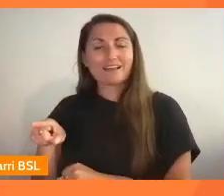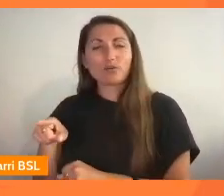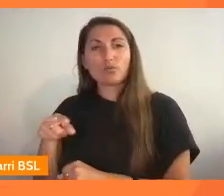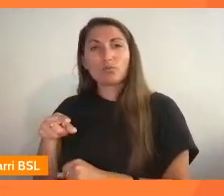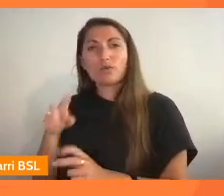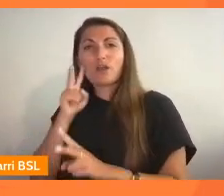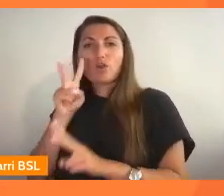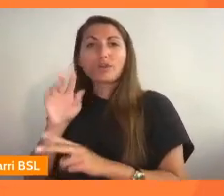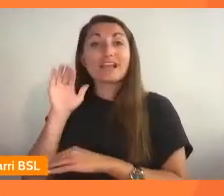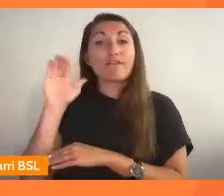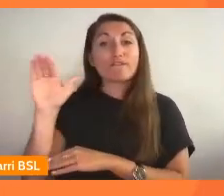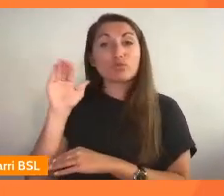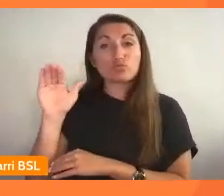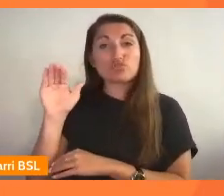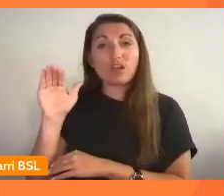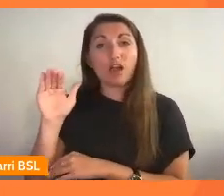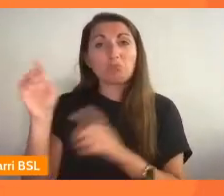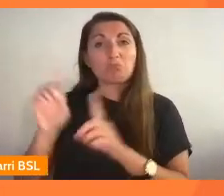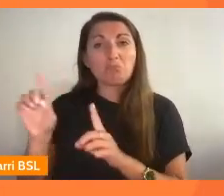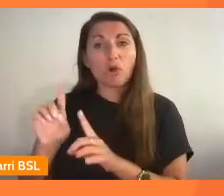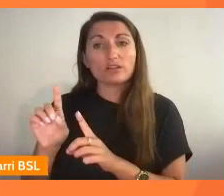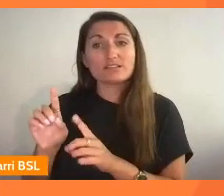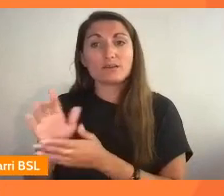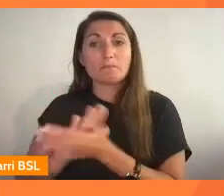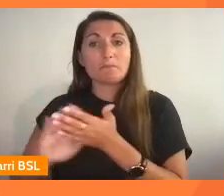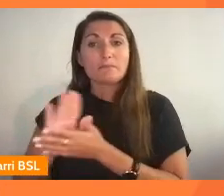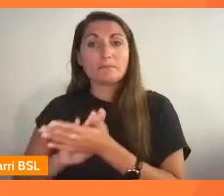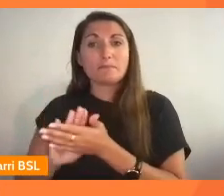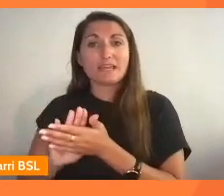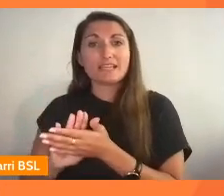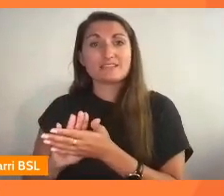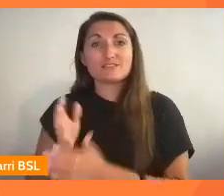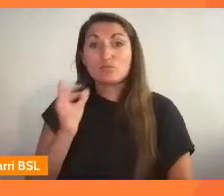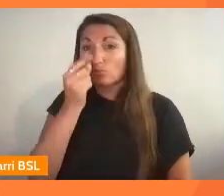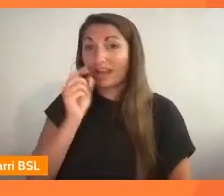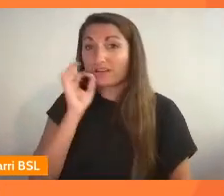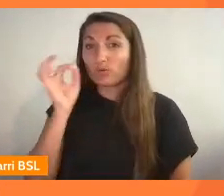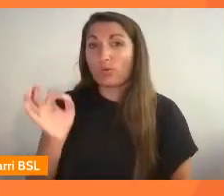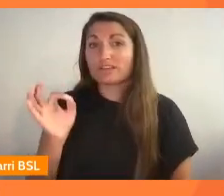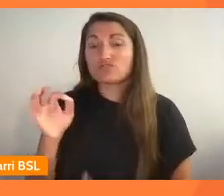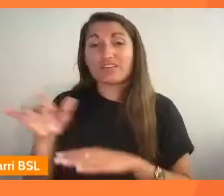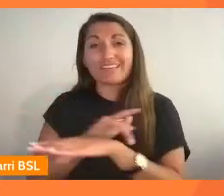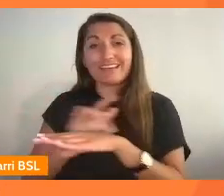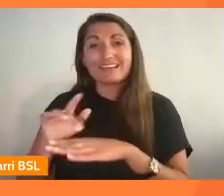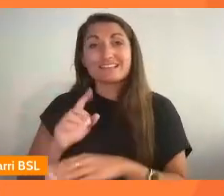The question about that space is what is theatre going to look like in the next 100 years?